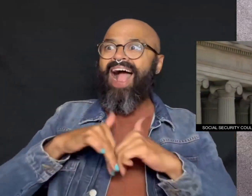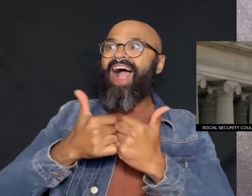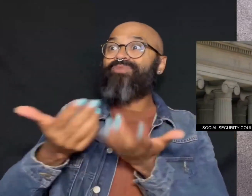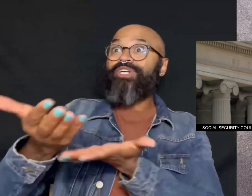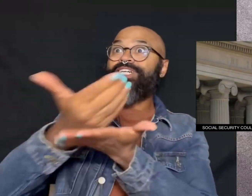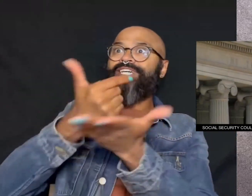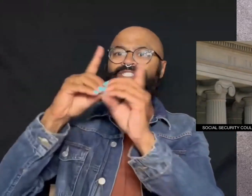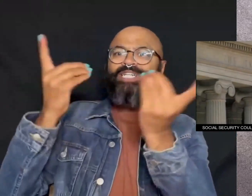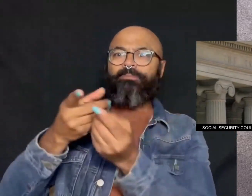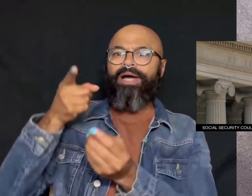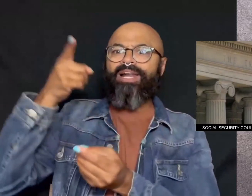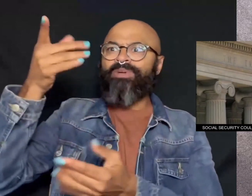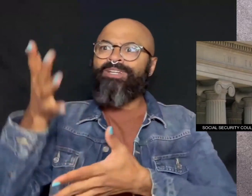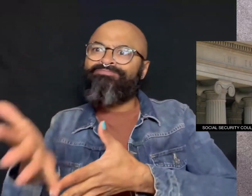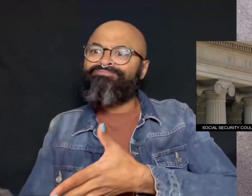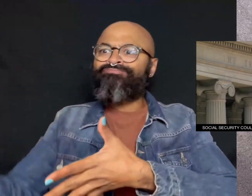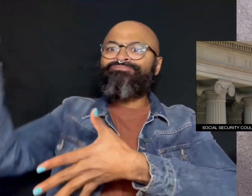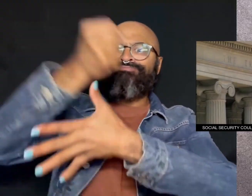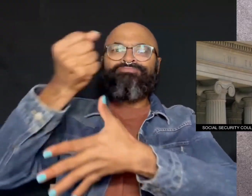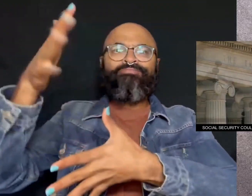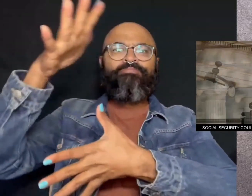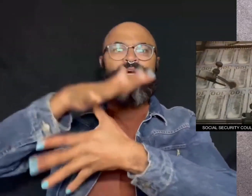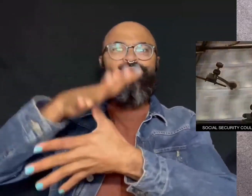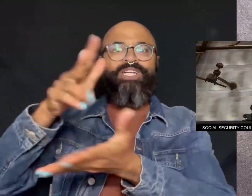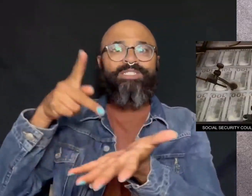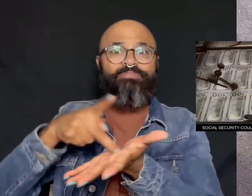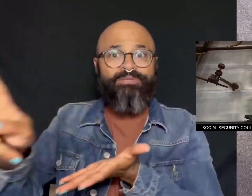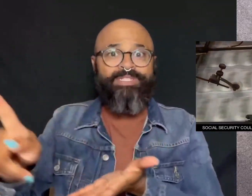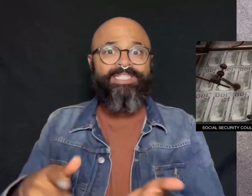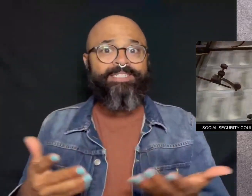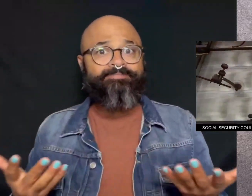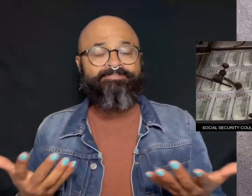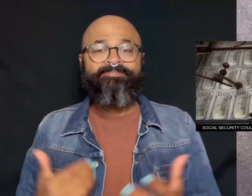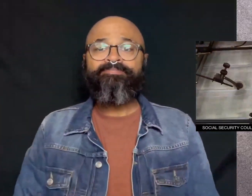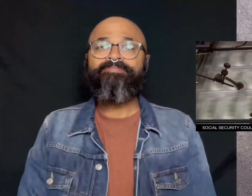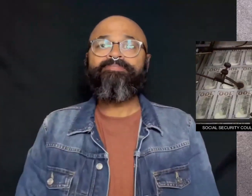and we don't know yet how the Treasury Department would prioritize payments.